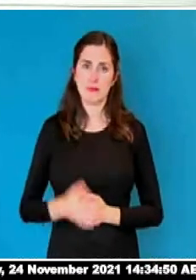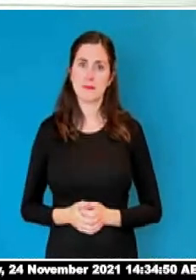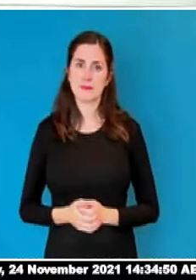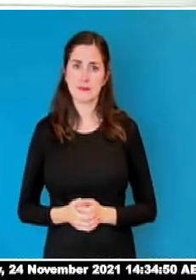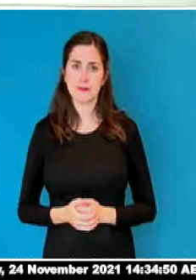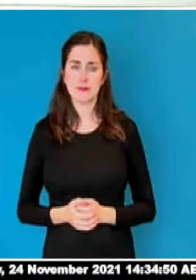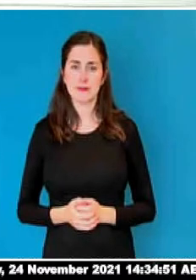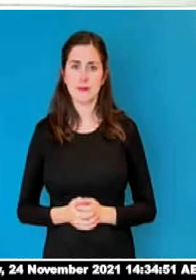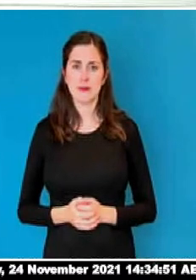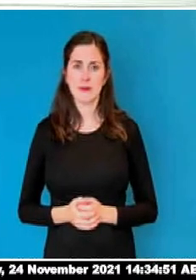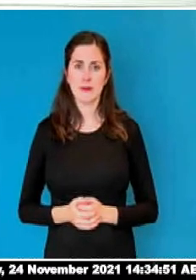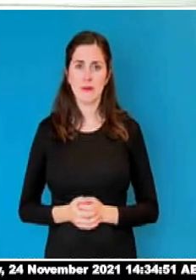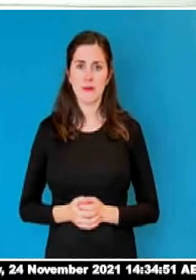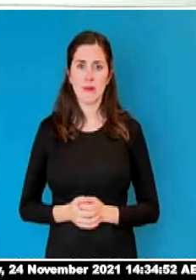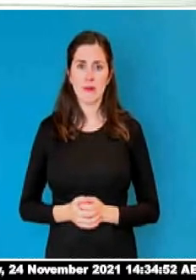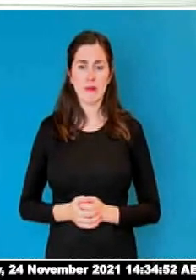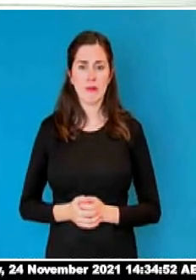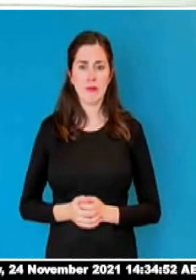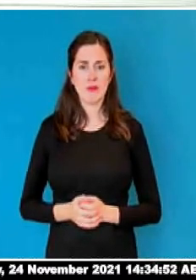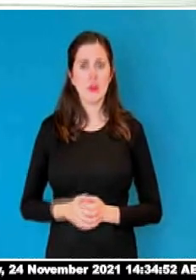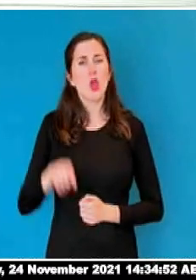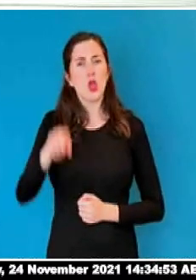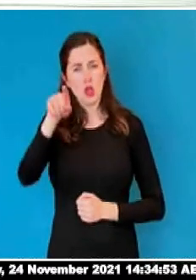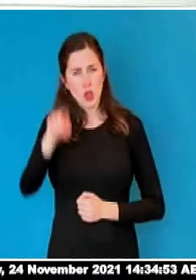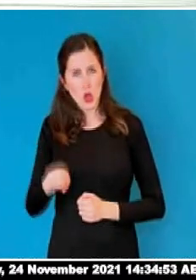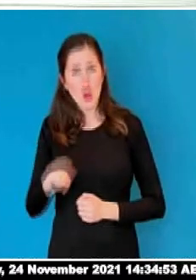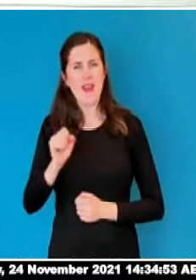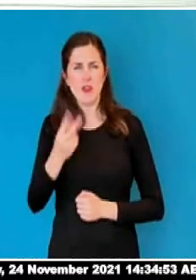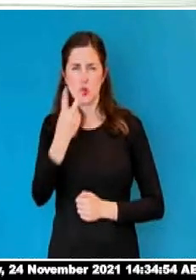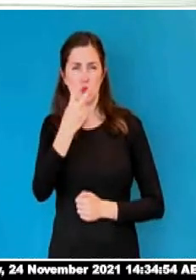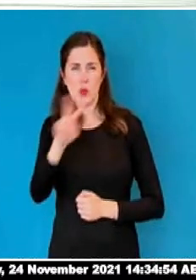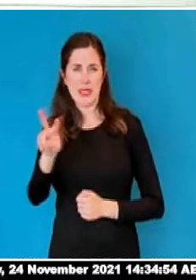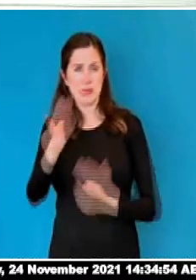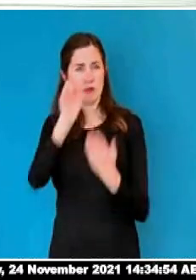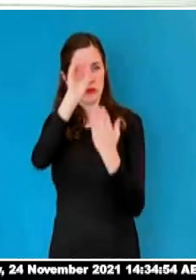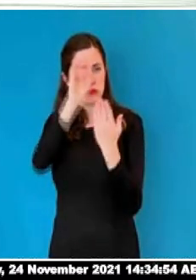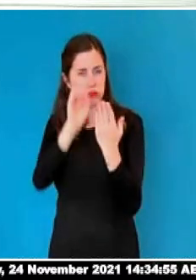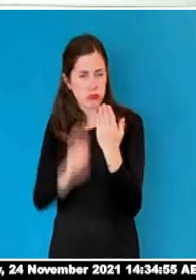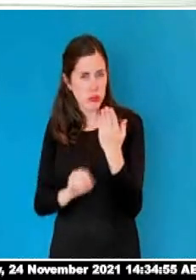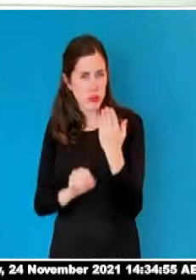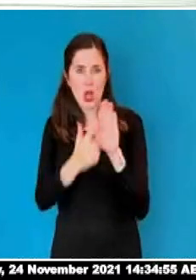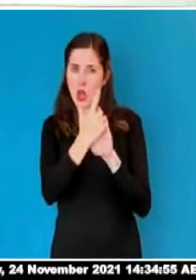In terms of the codes that have been published, would you agree that a number